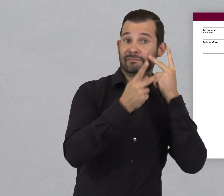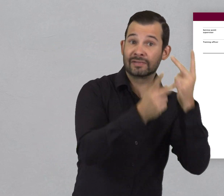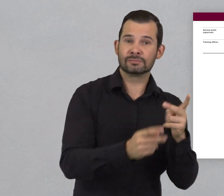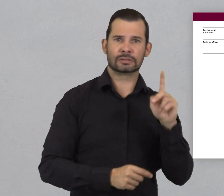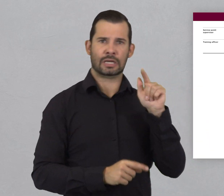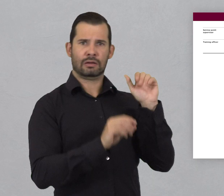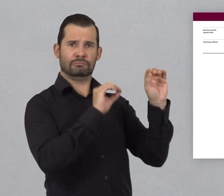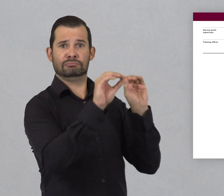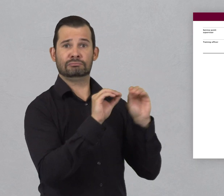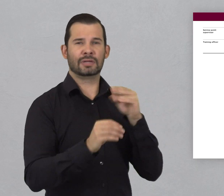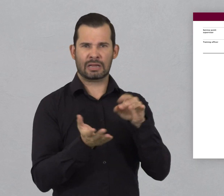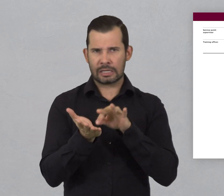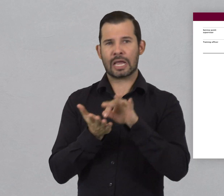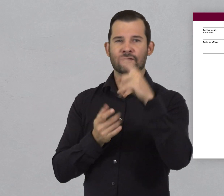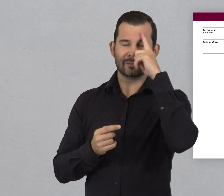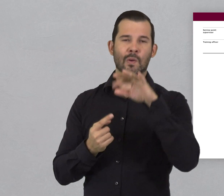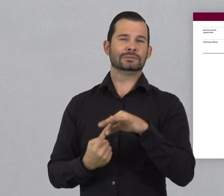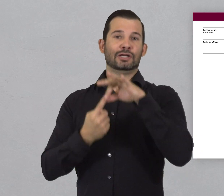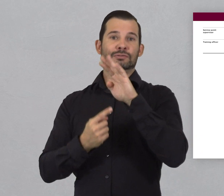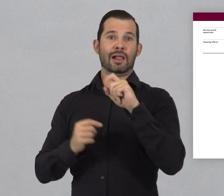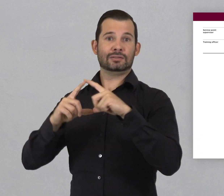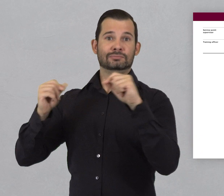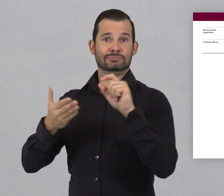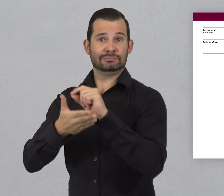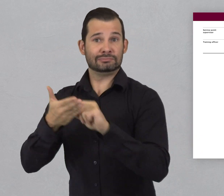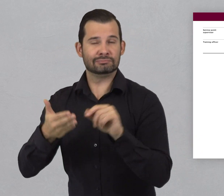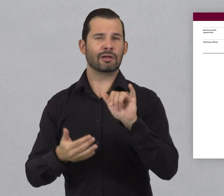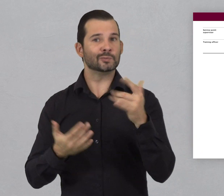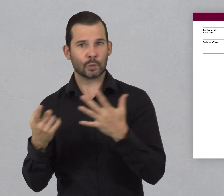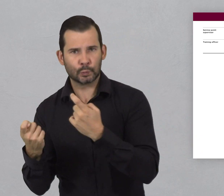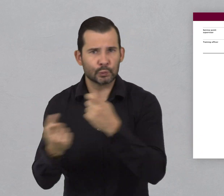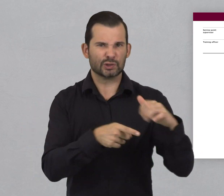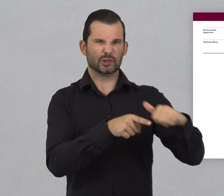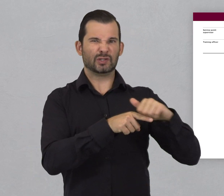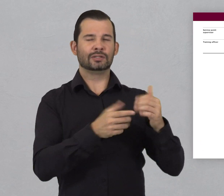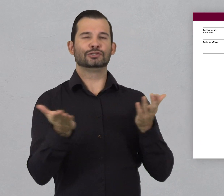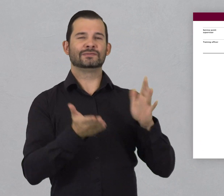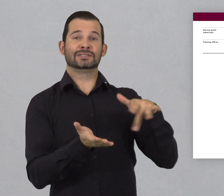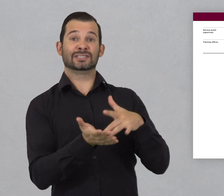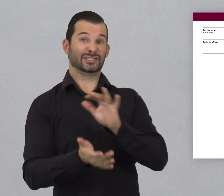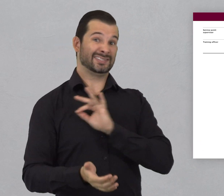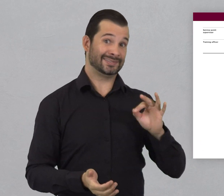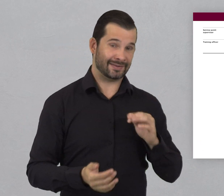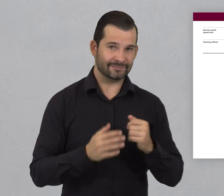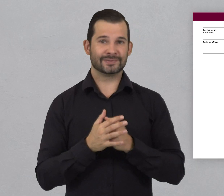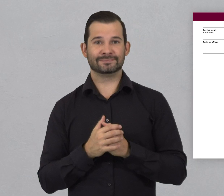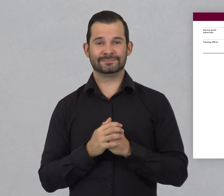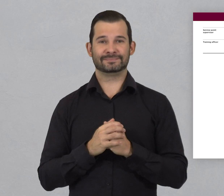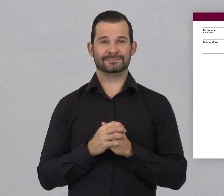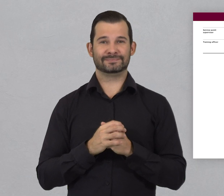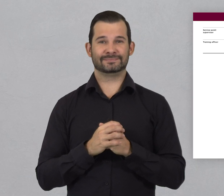data entry and the count of special ballots, as well as recruit and train service centre staff.